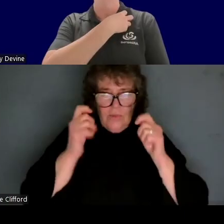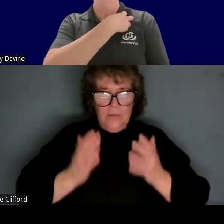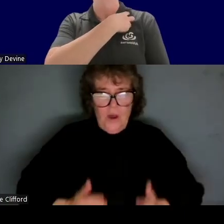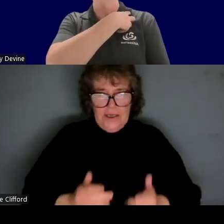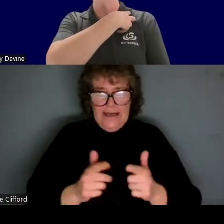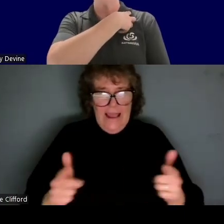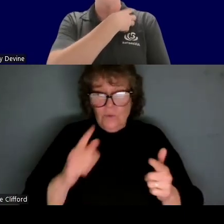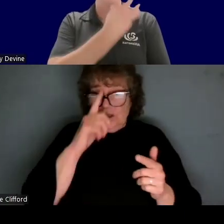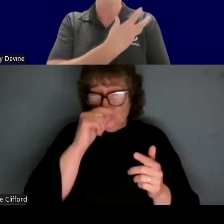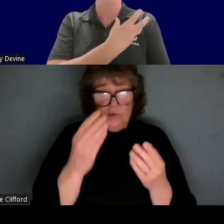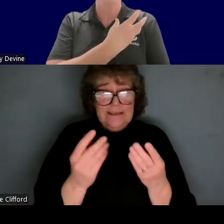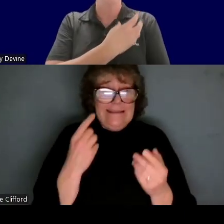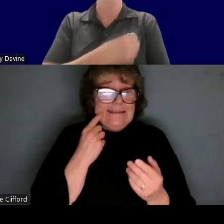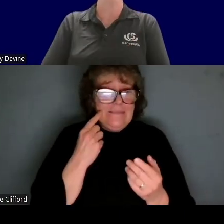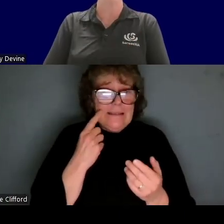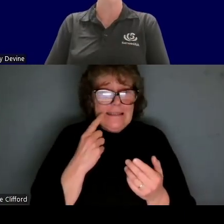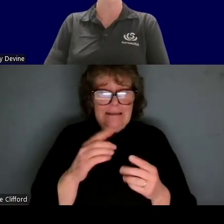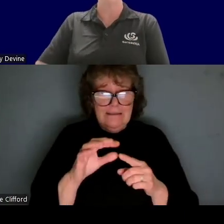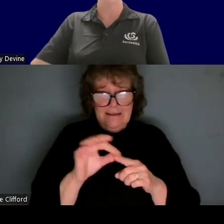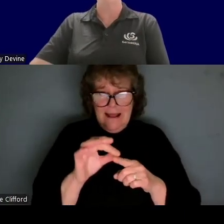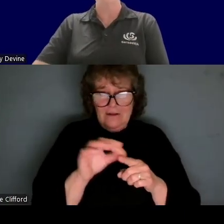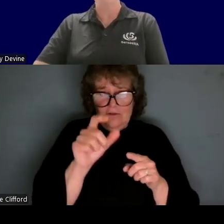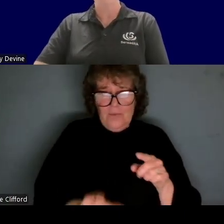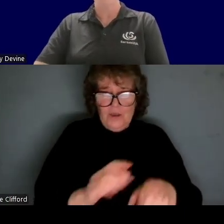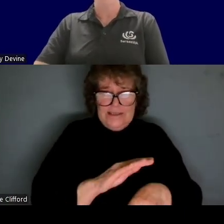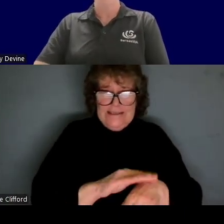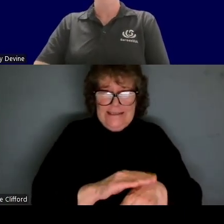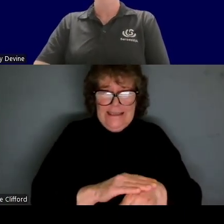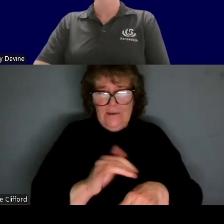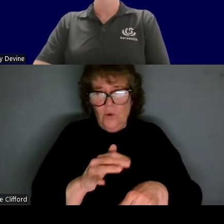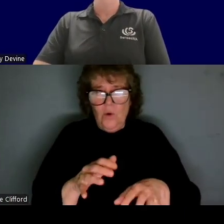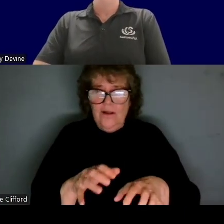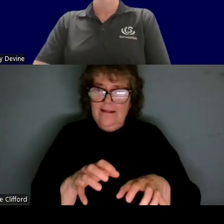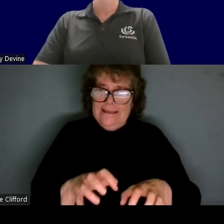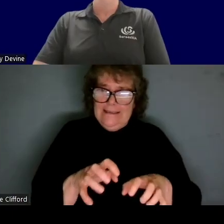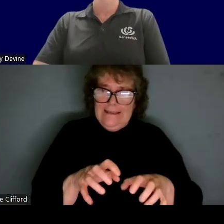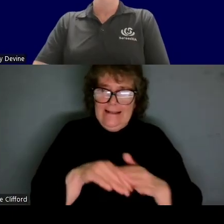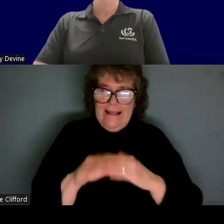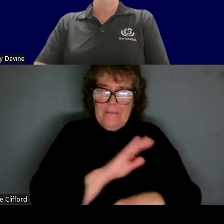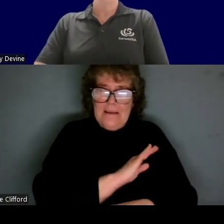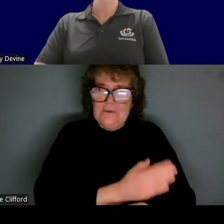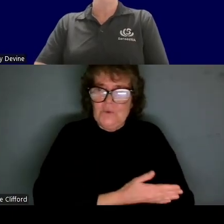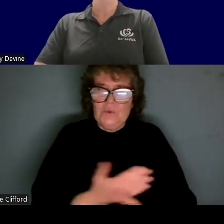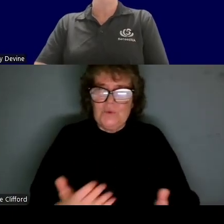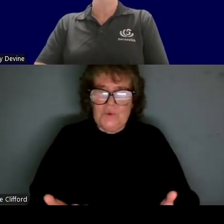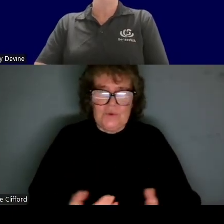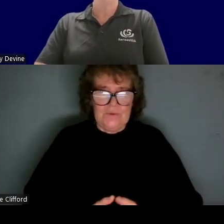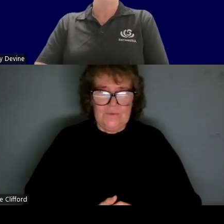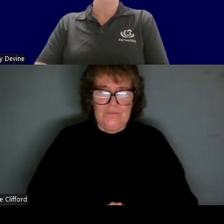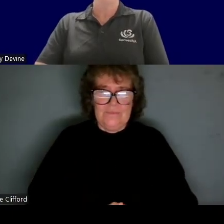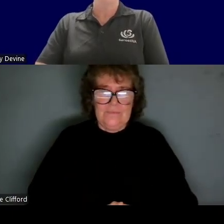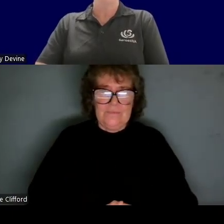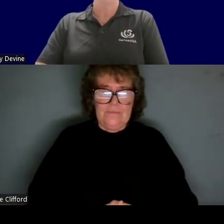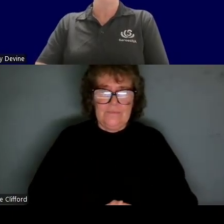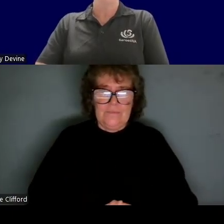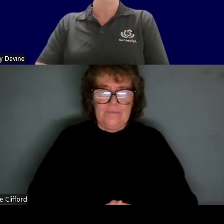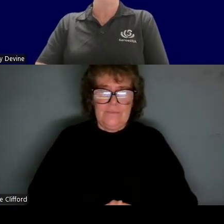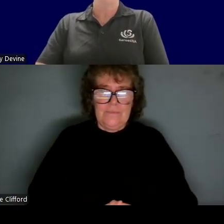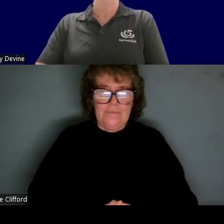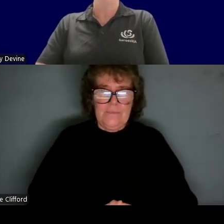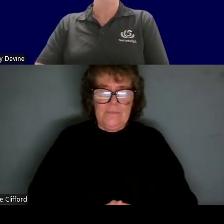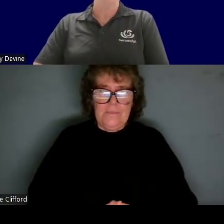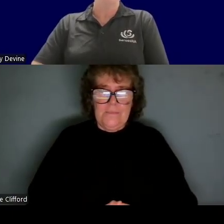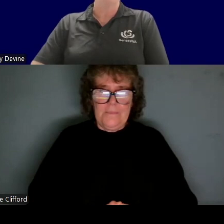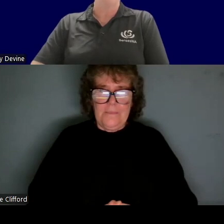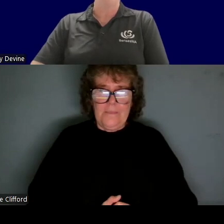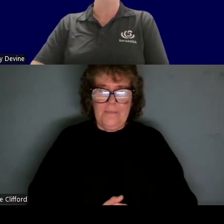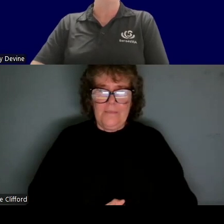the tension in their muscles at any given time. We also might look at strategies using hand